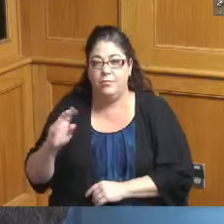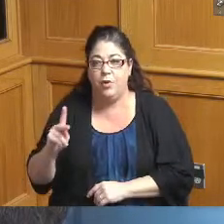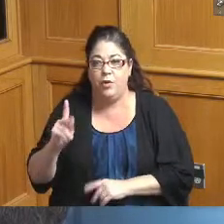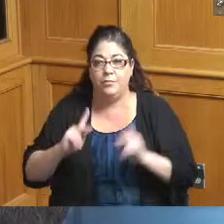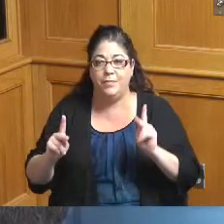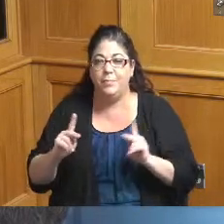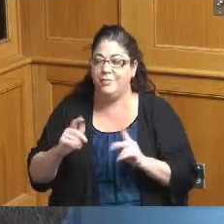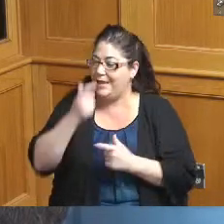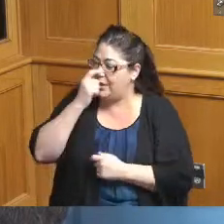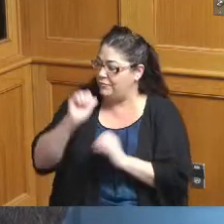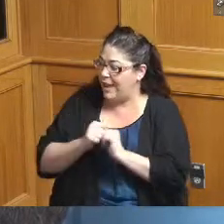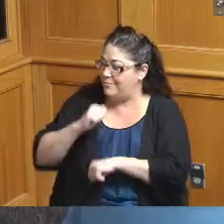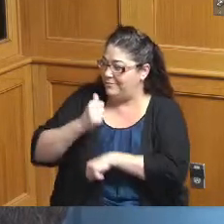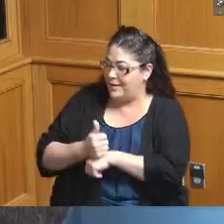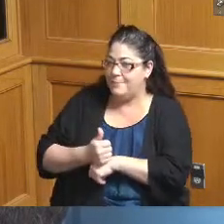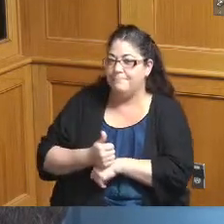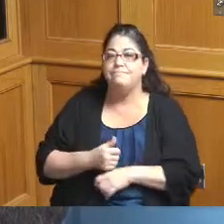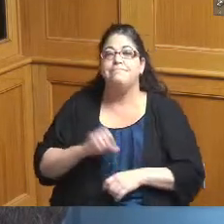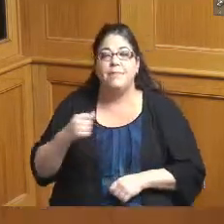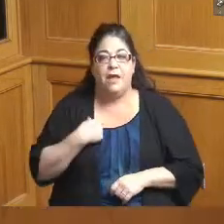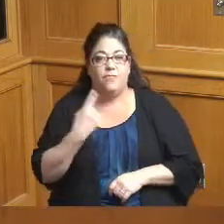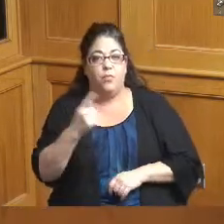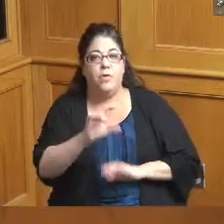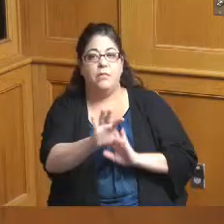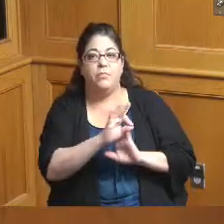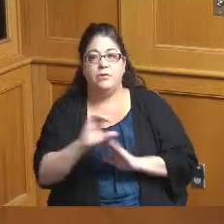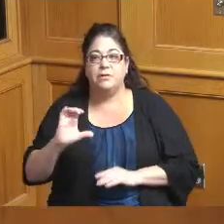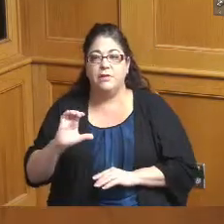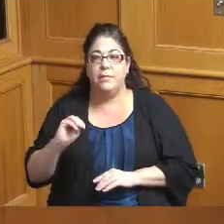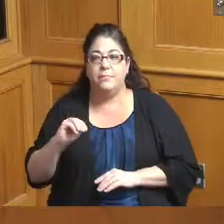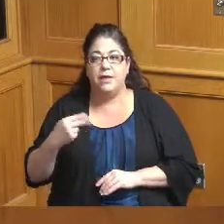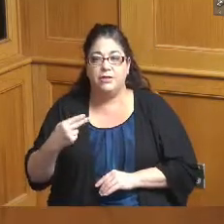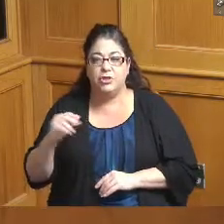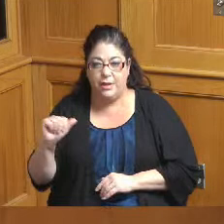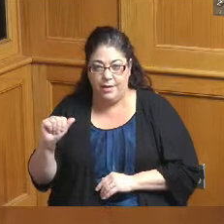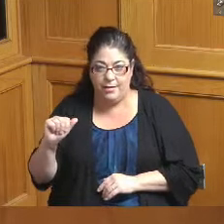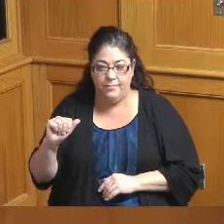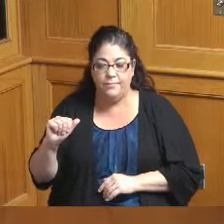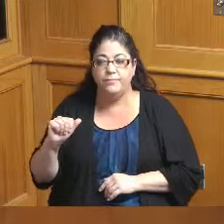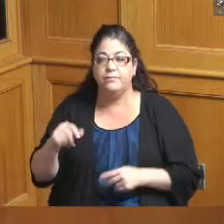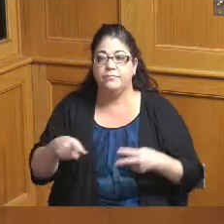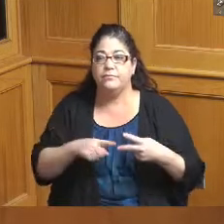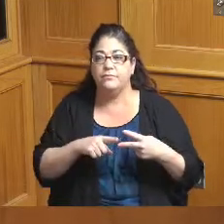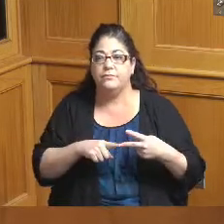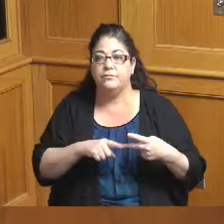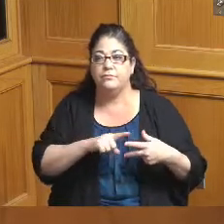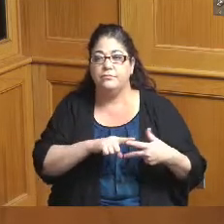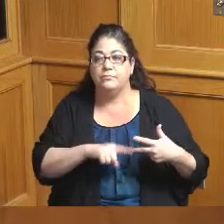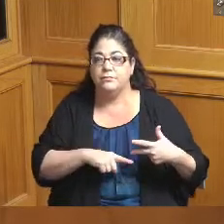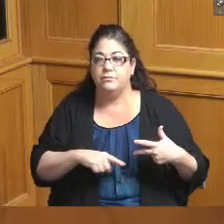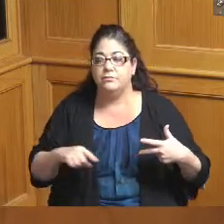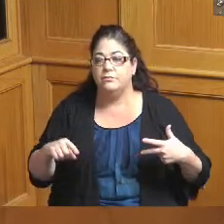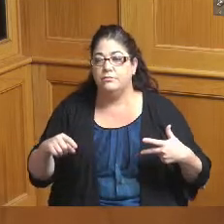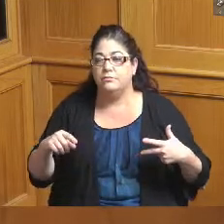government was set up we have one appointment to CMHA and I have two appointments to the disability